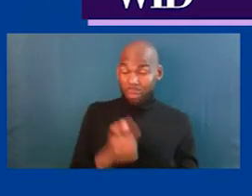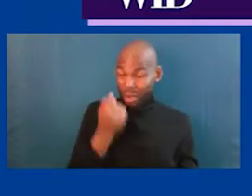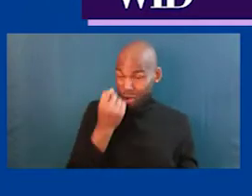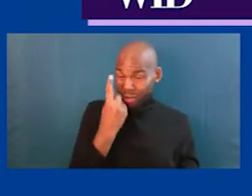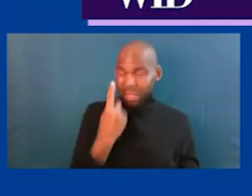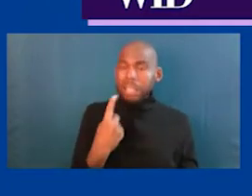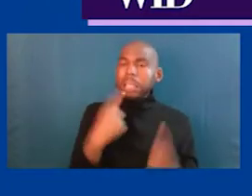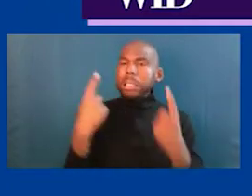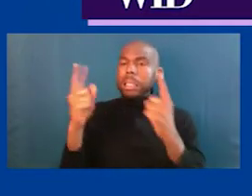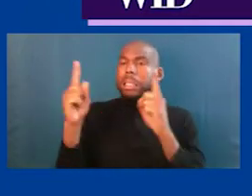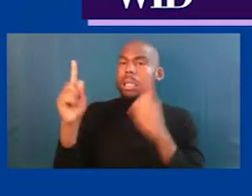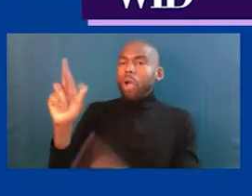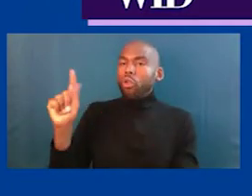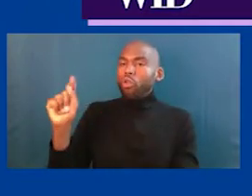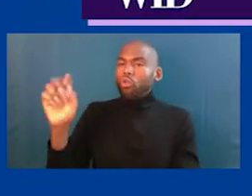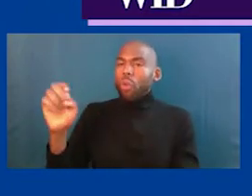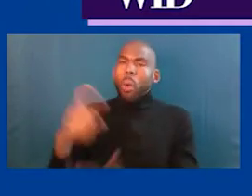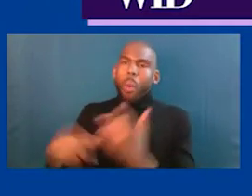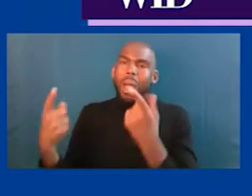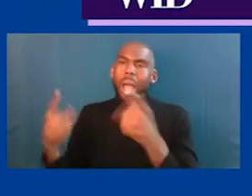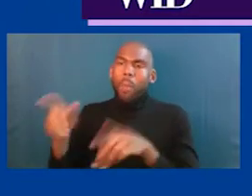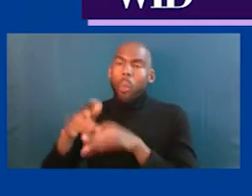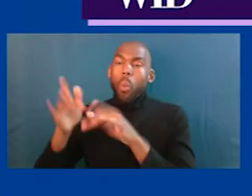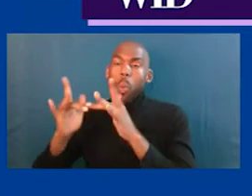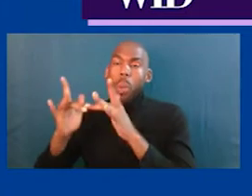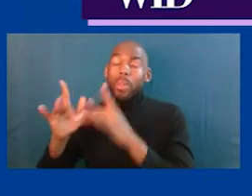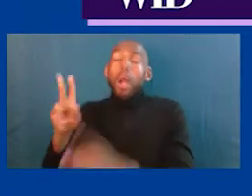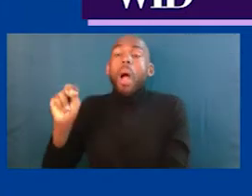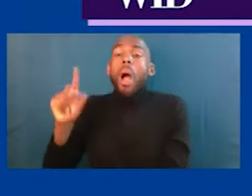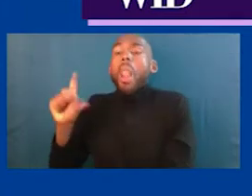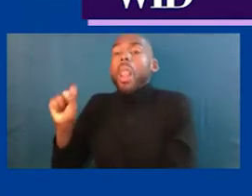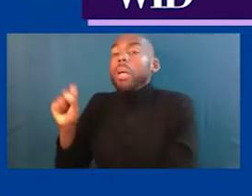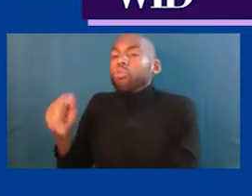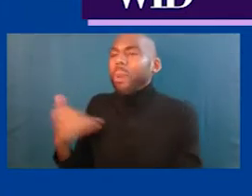success rates of things that happen in the websites, unless you have some kind of monitoring